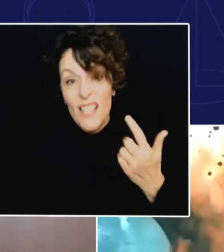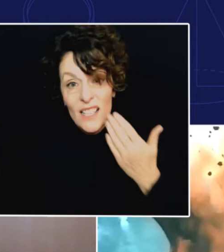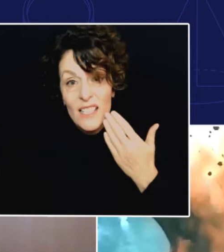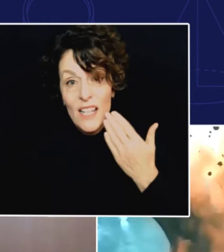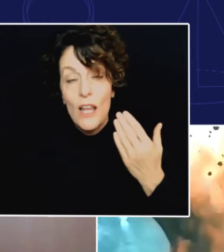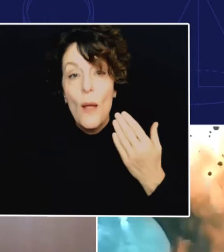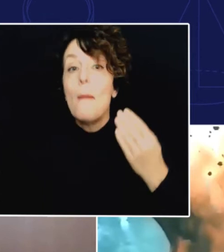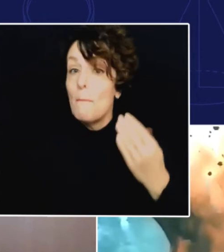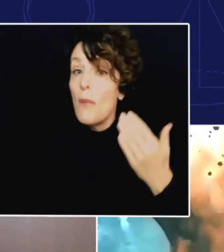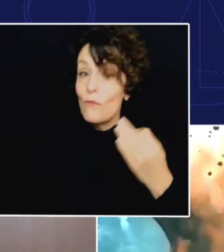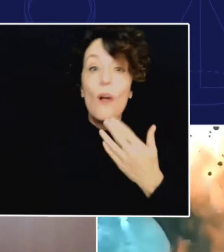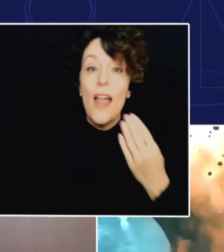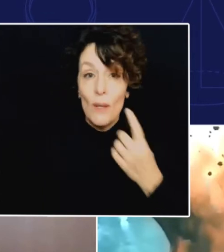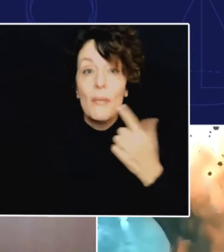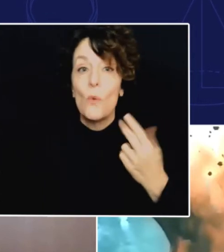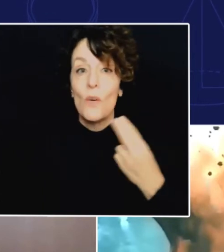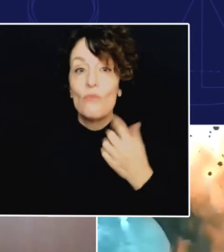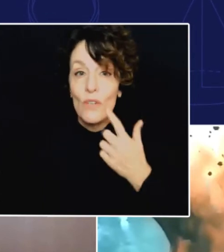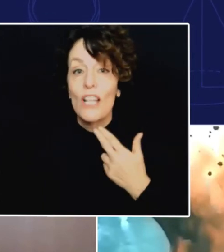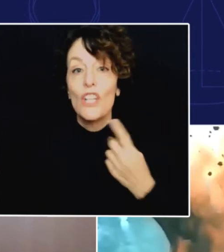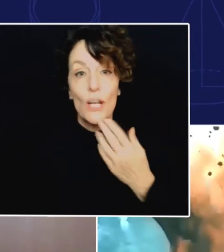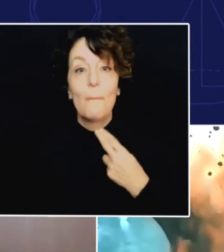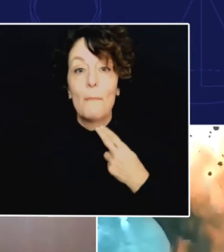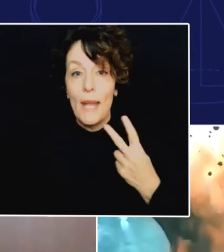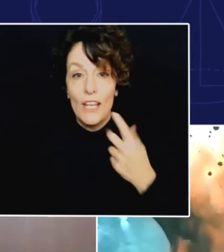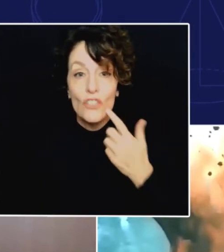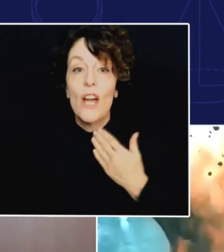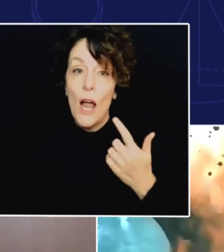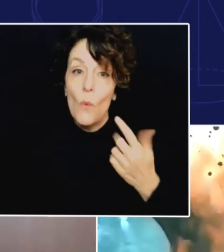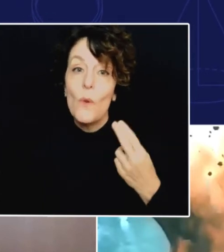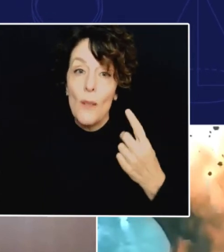And, so, now--but before, everybody was really good about making